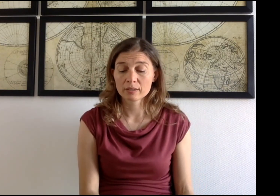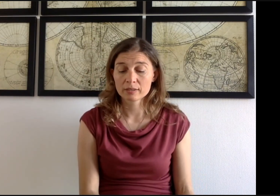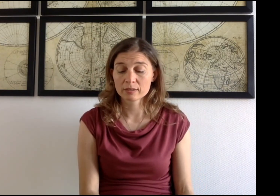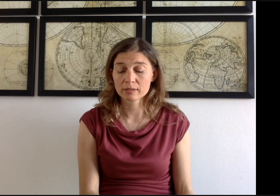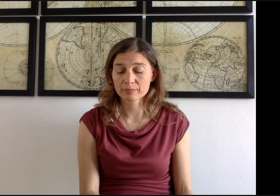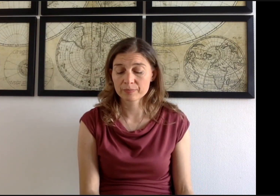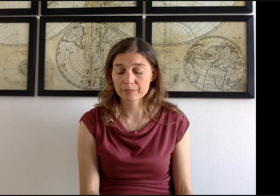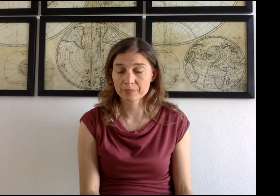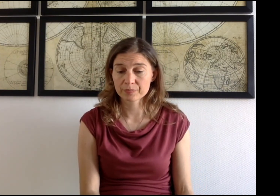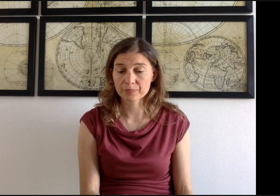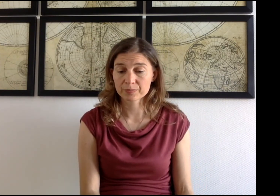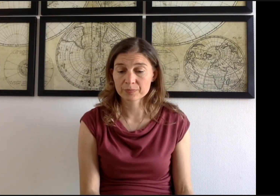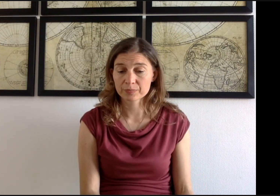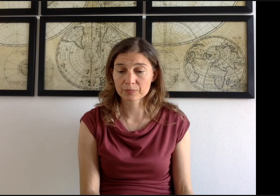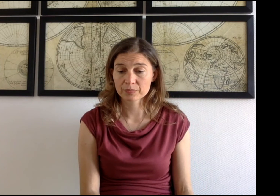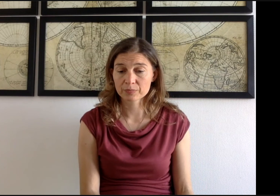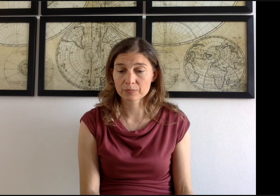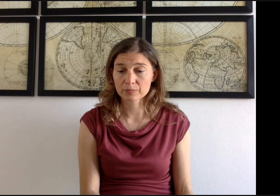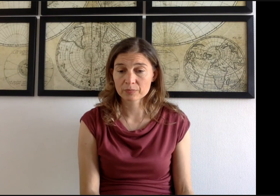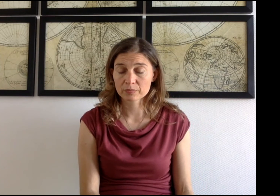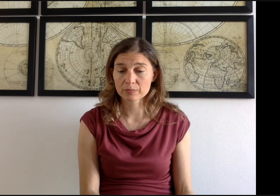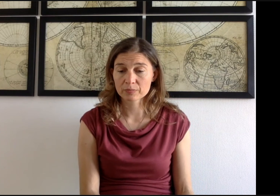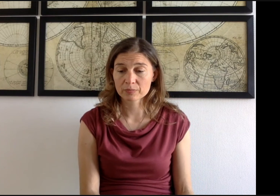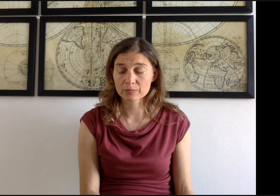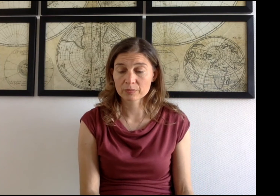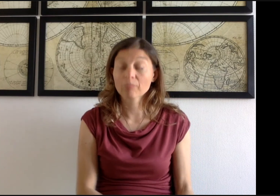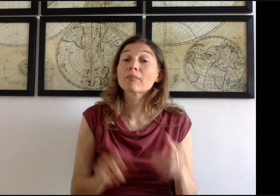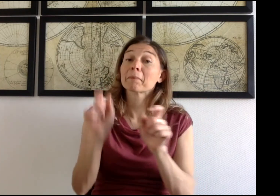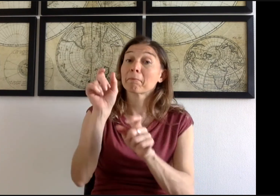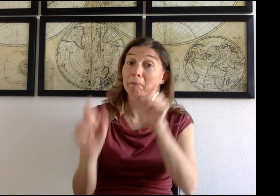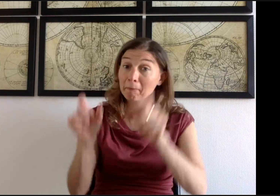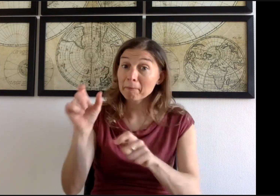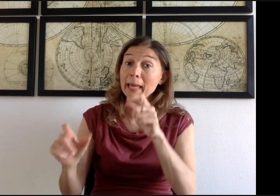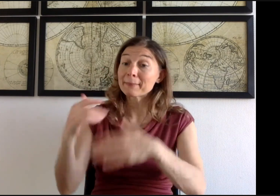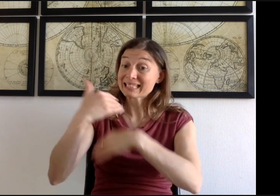while caring people with disabilities to prevent from COVID-19?